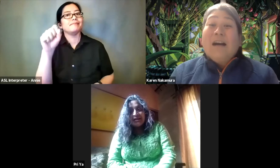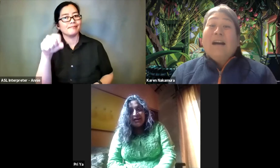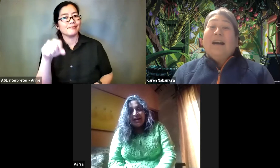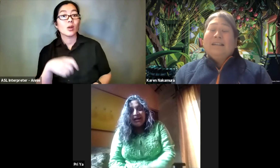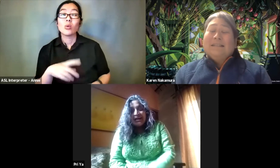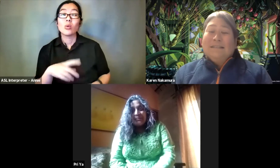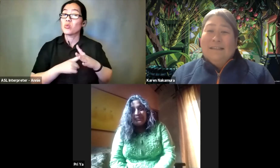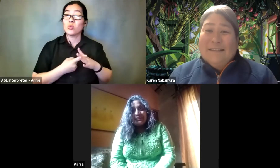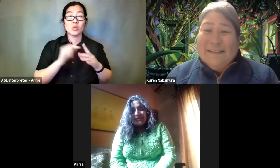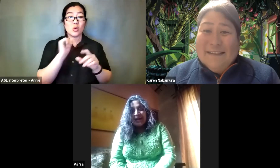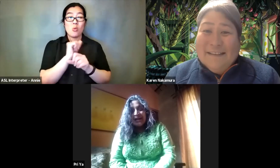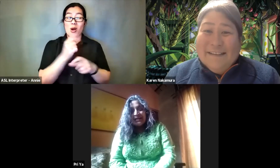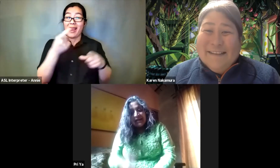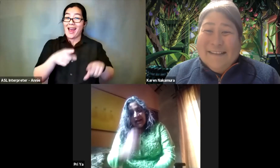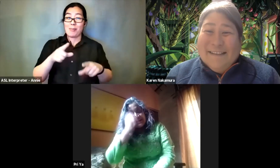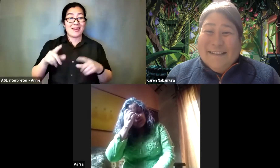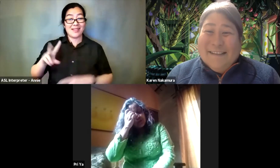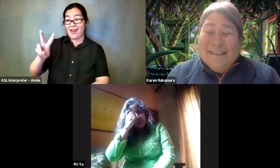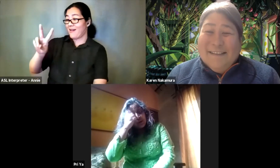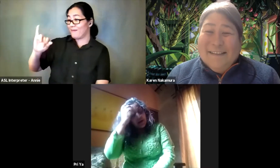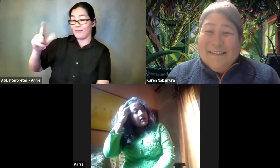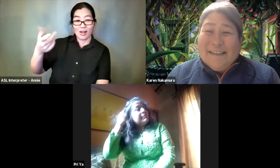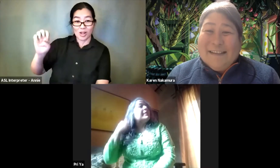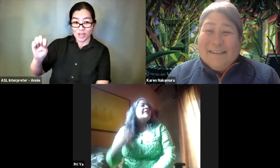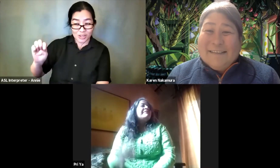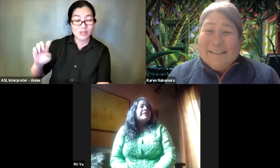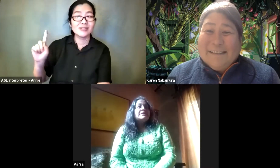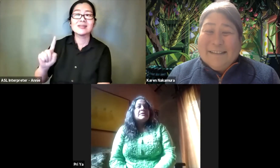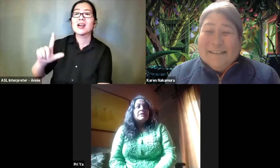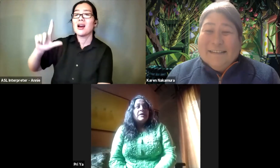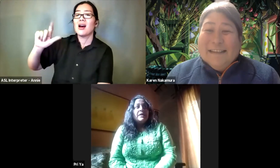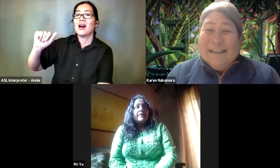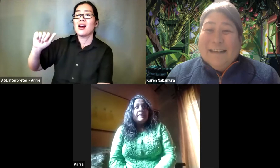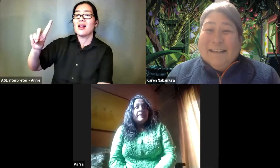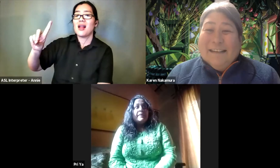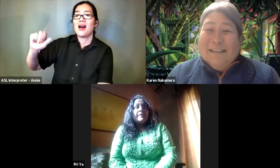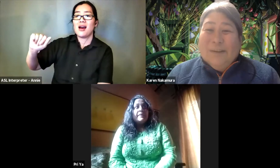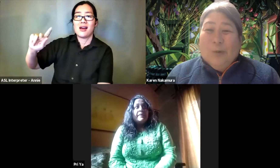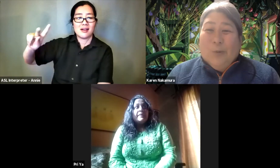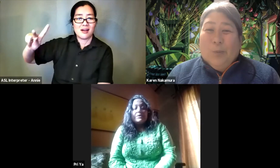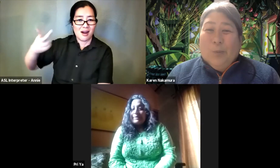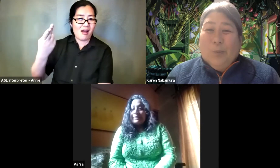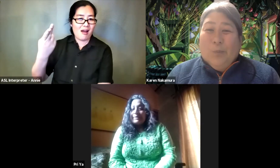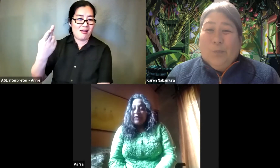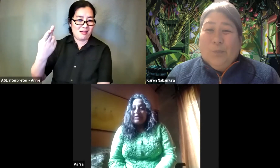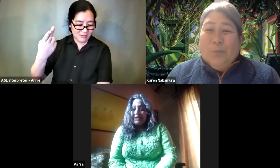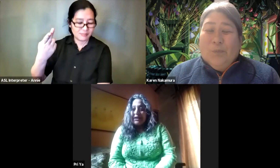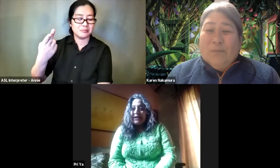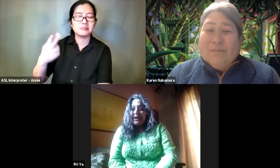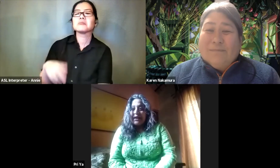Priya Ramasubban: And, and so I felt there was some things that I was very, very certain